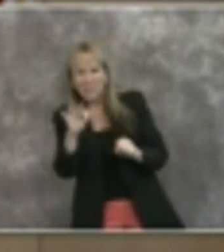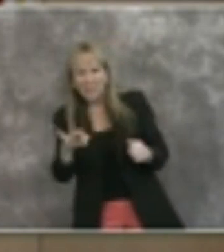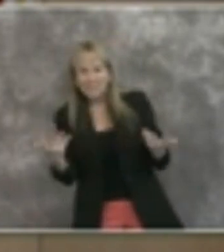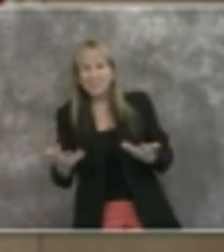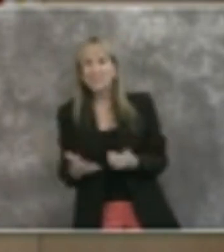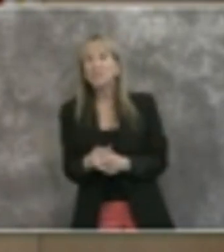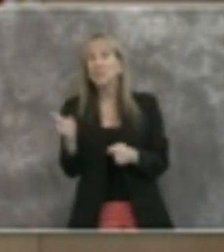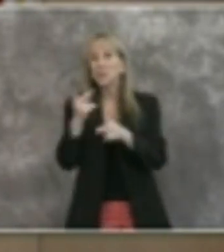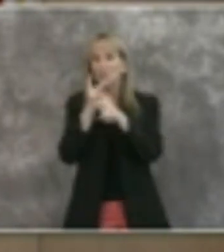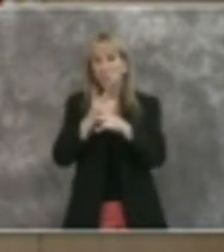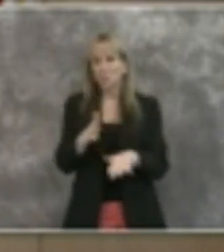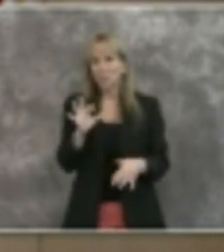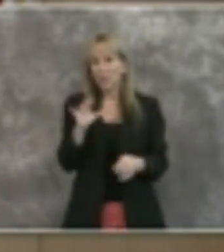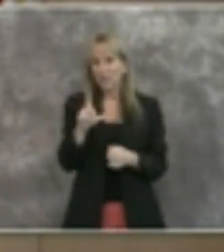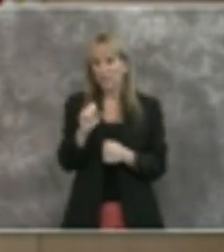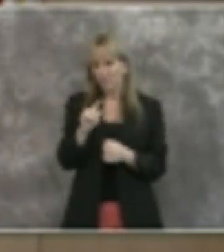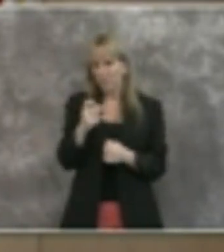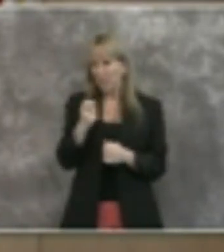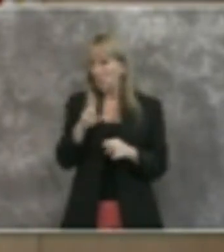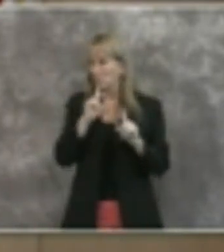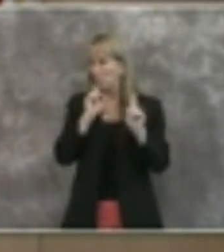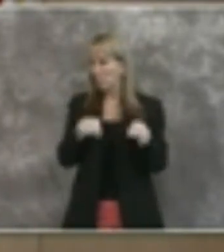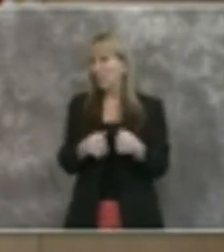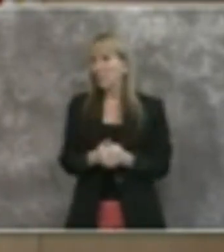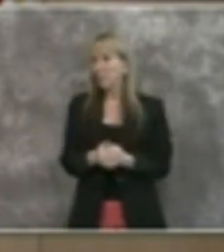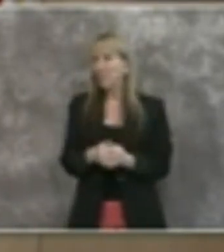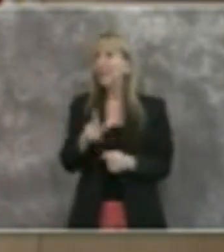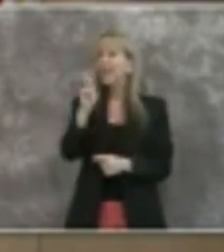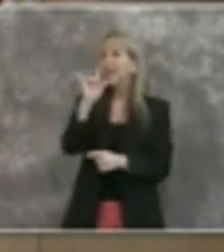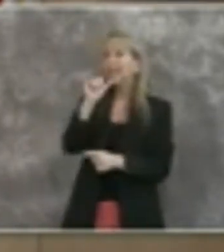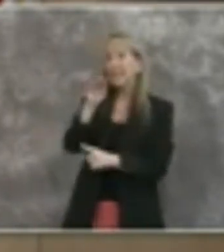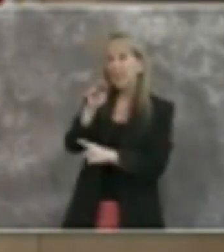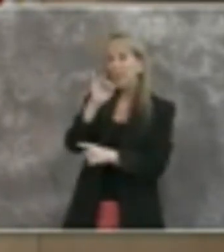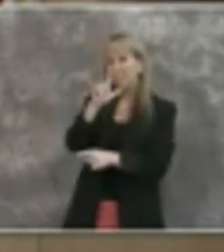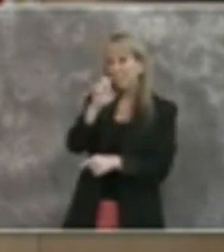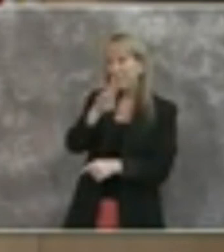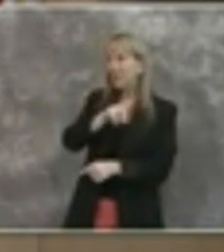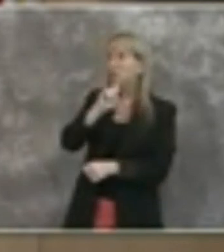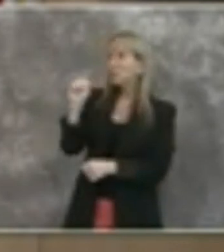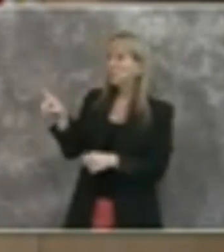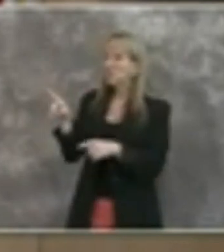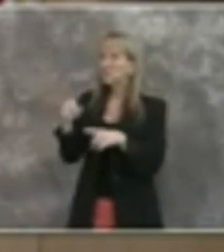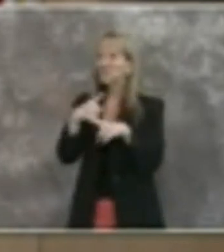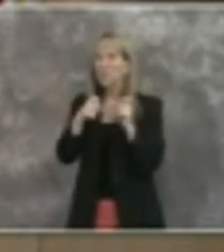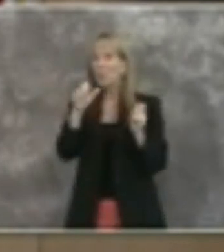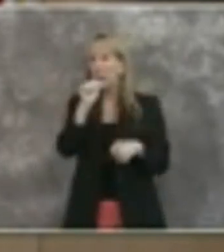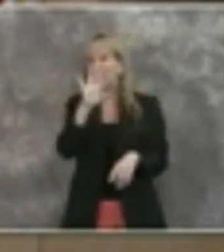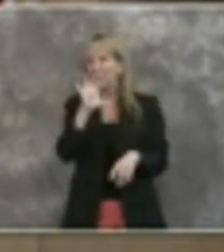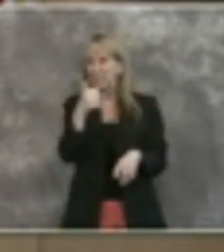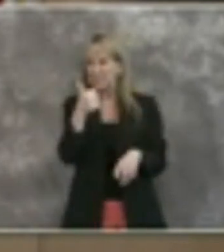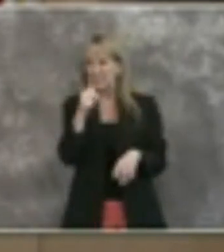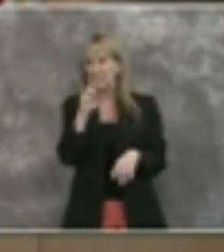ADVISED ABOUT HOW TO HANDLE. BODIES AND ALSO FAMILY MEMBERS